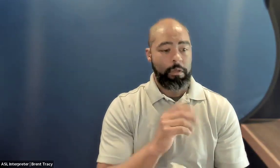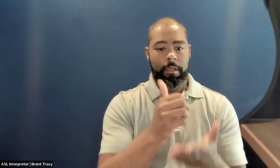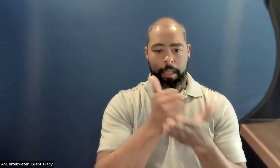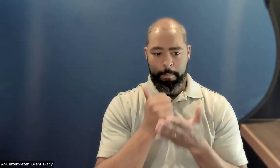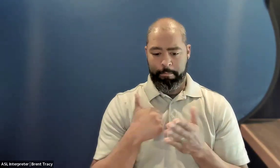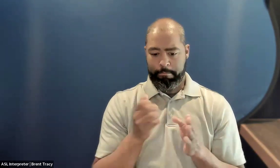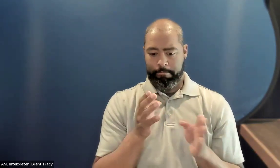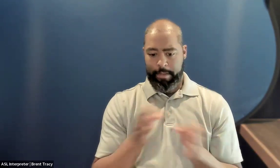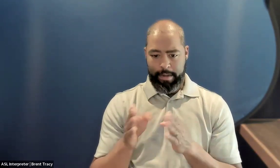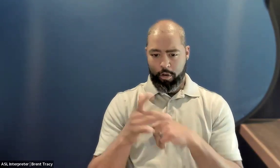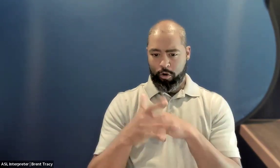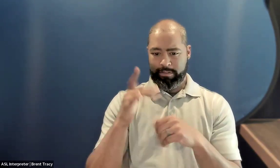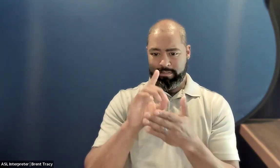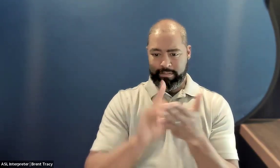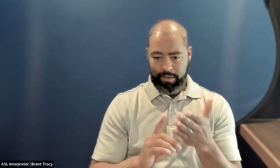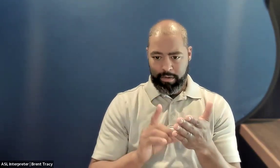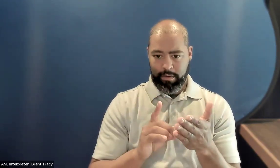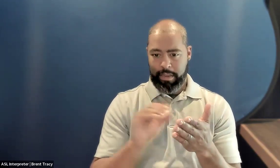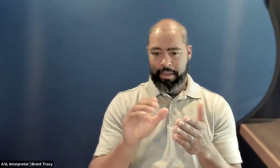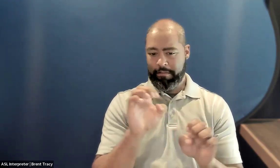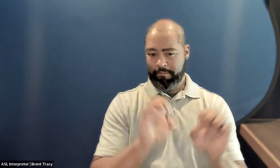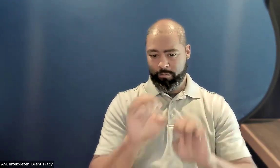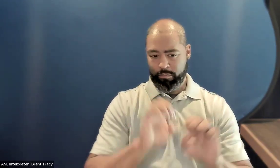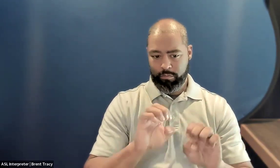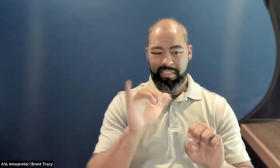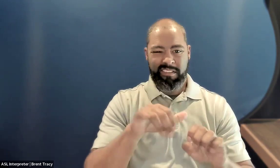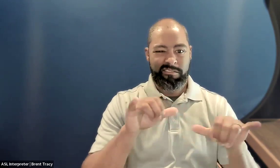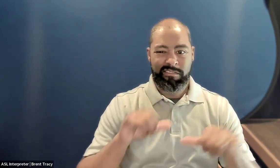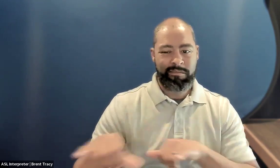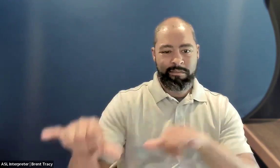That's standardized across Massachusetts based on what type